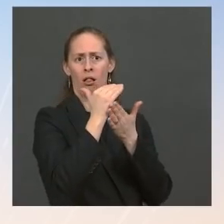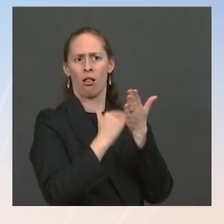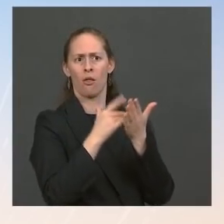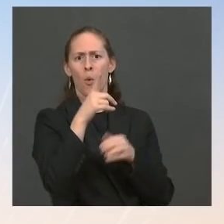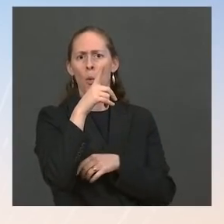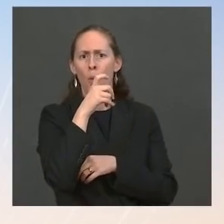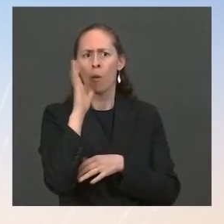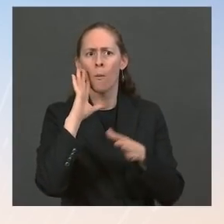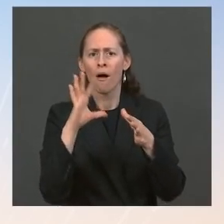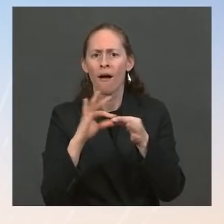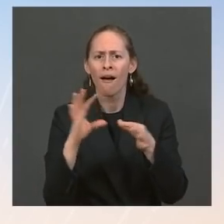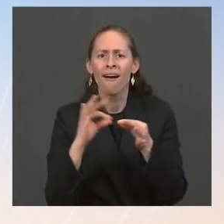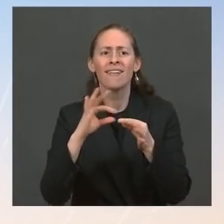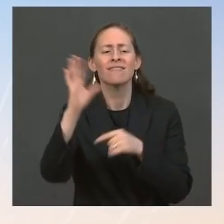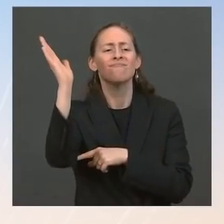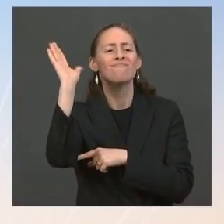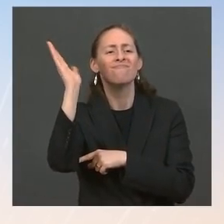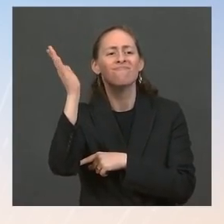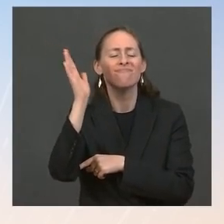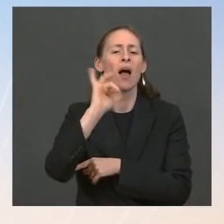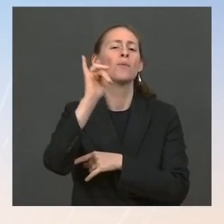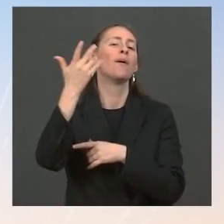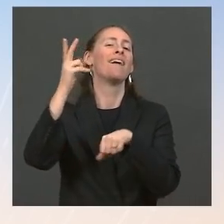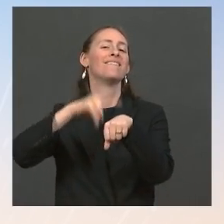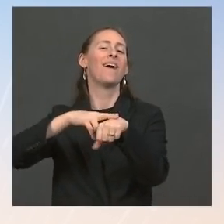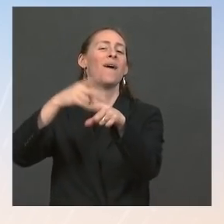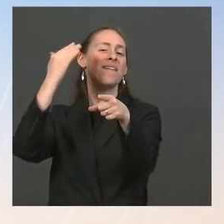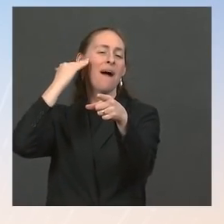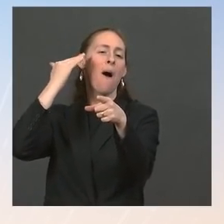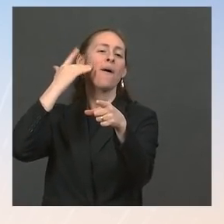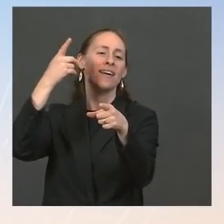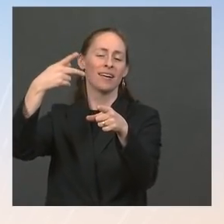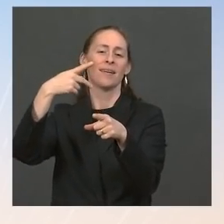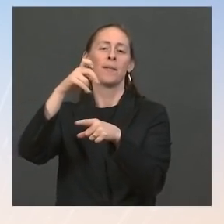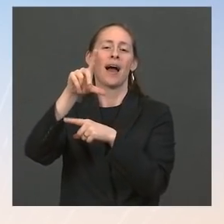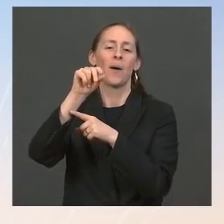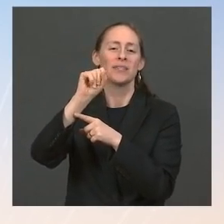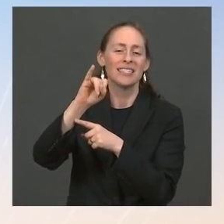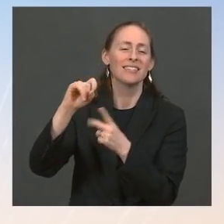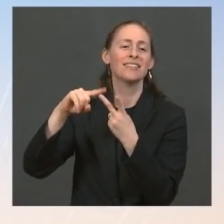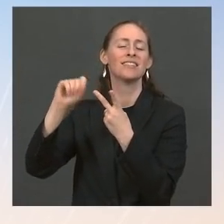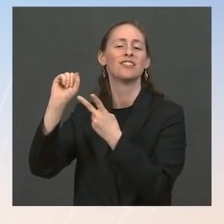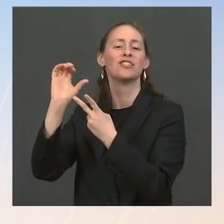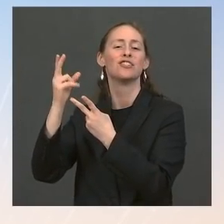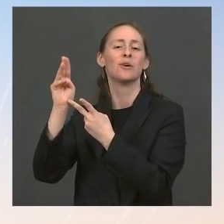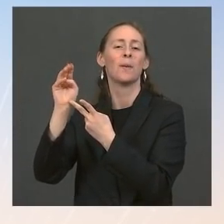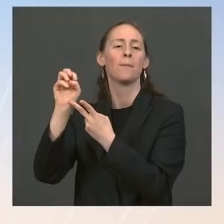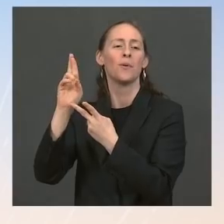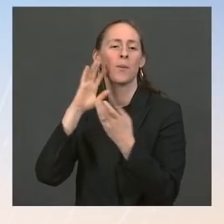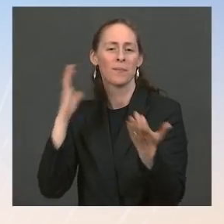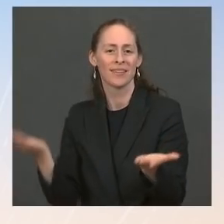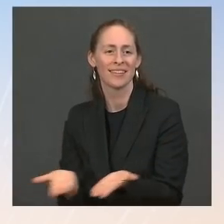will be in attendance. Other members of leadership -- Senator Cassidy, Senator Collins, Senator Portman, Congressman Reed,